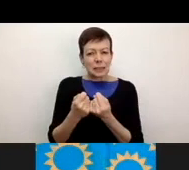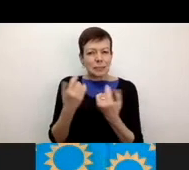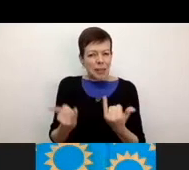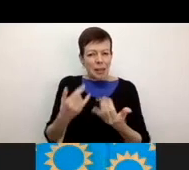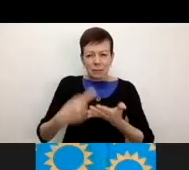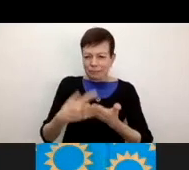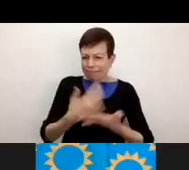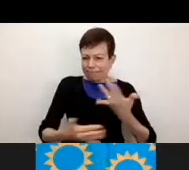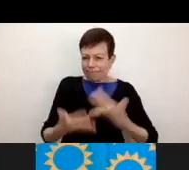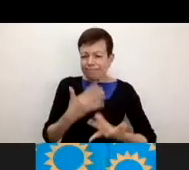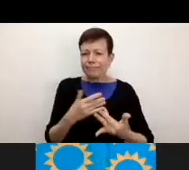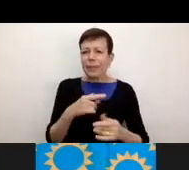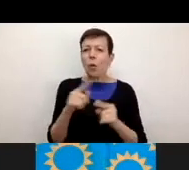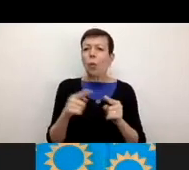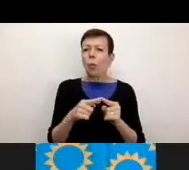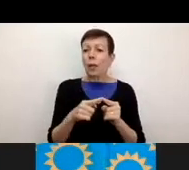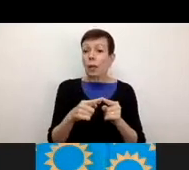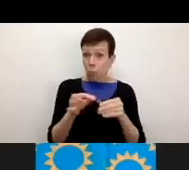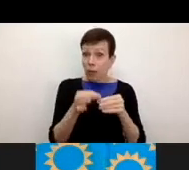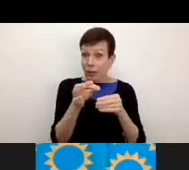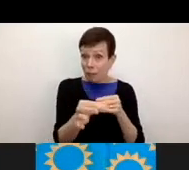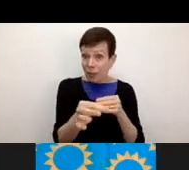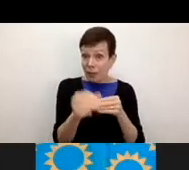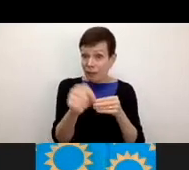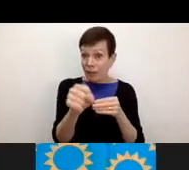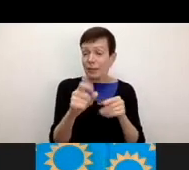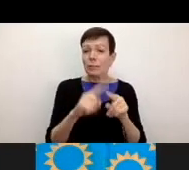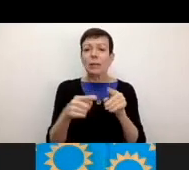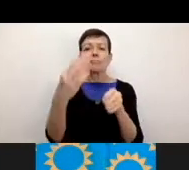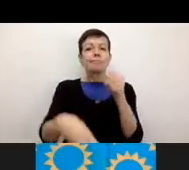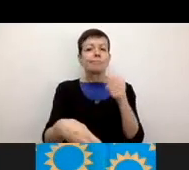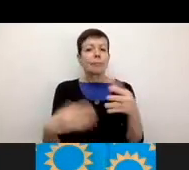You know, as we move into especially the next four-year budget, I think it is important